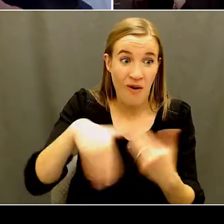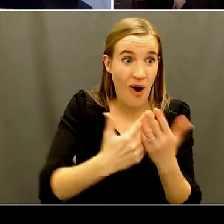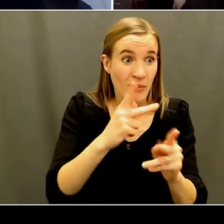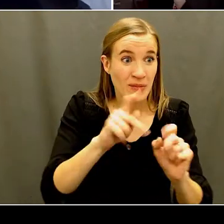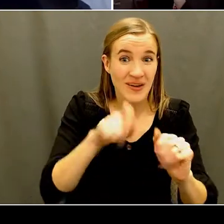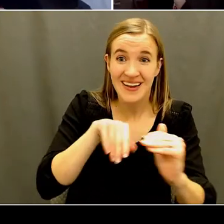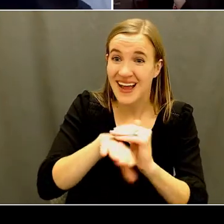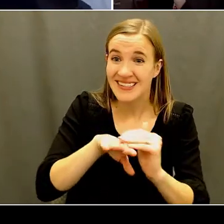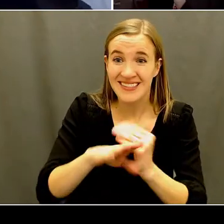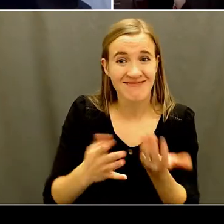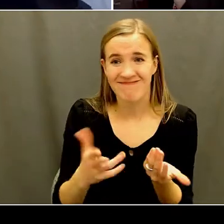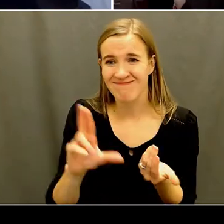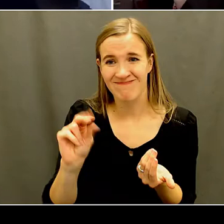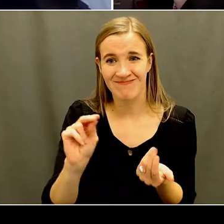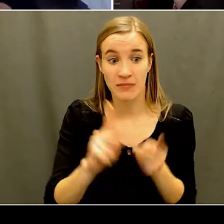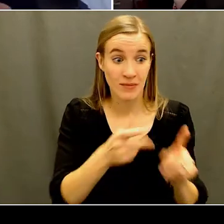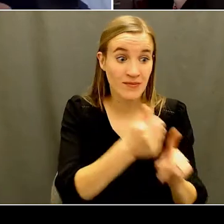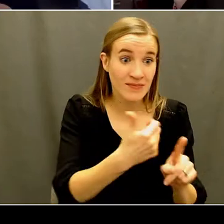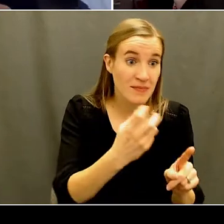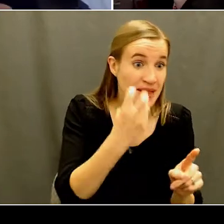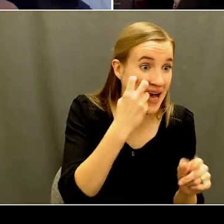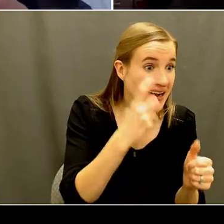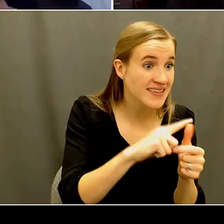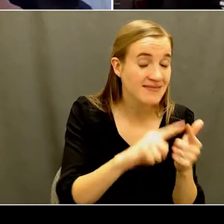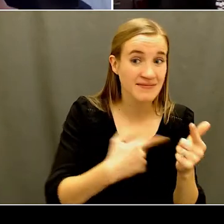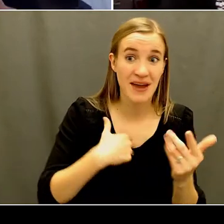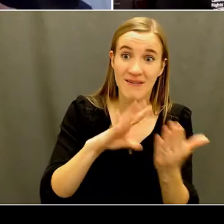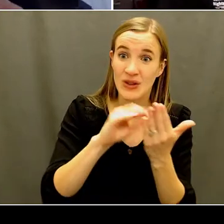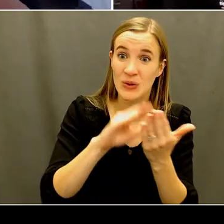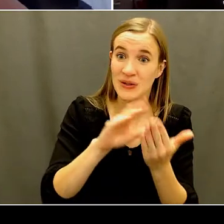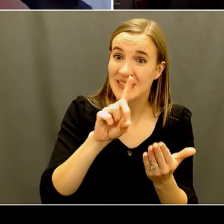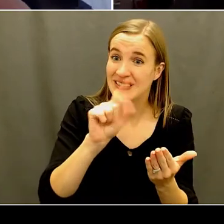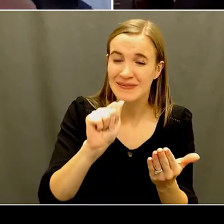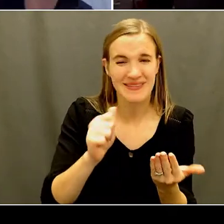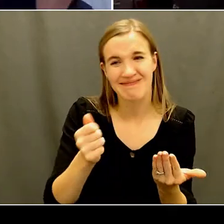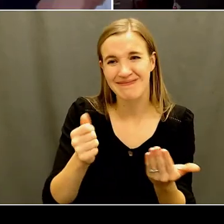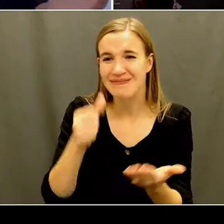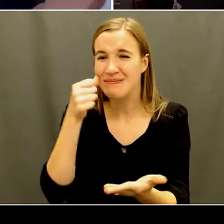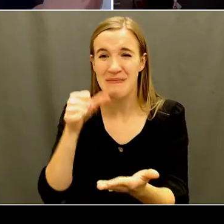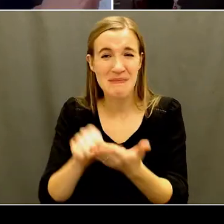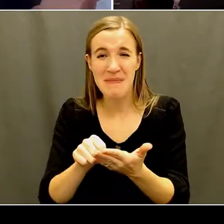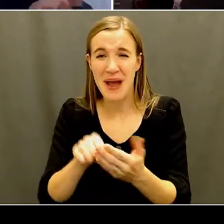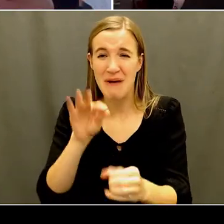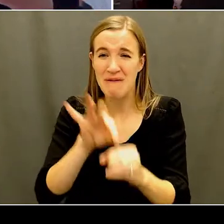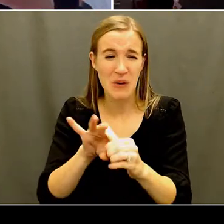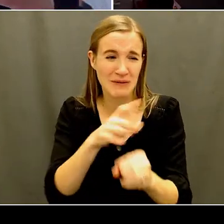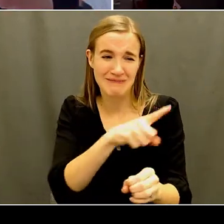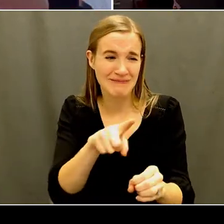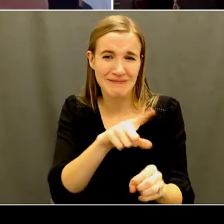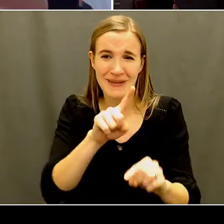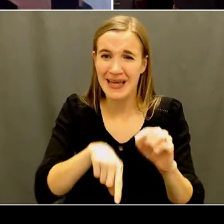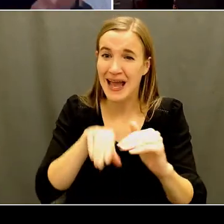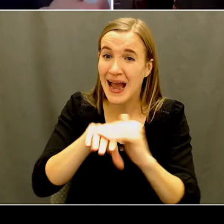accessible in person polling. What we don't want to see is what happened in